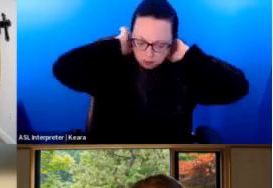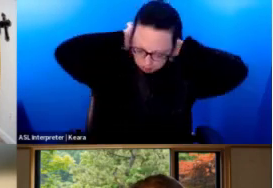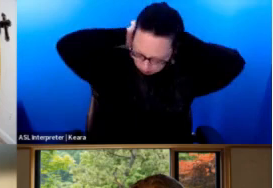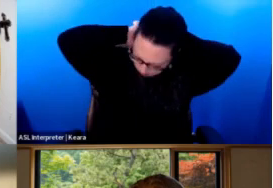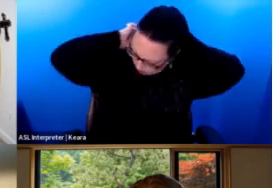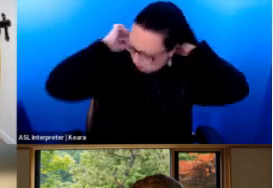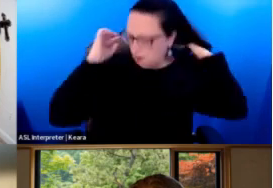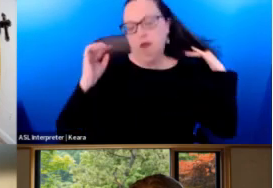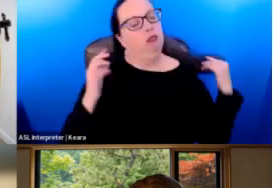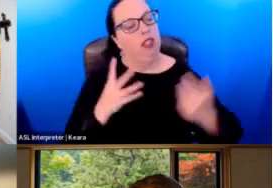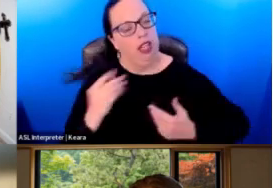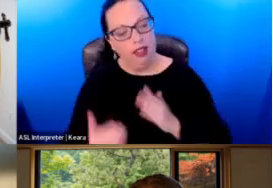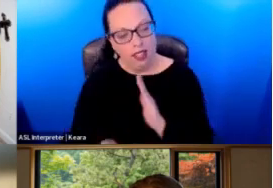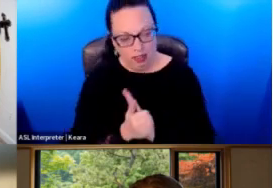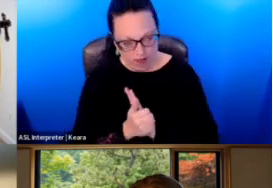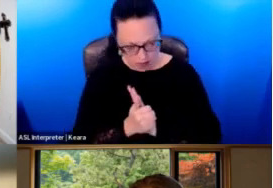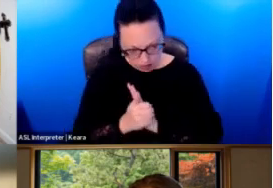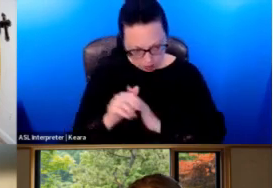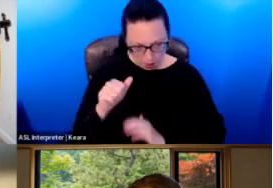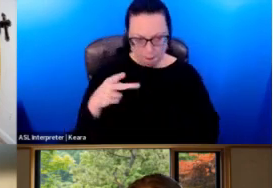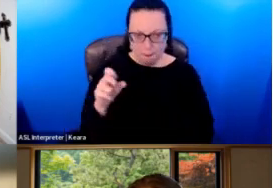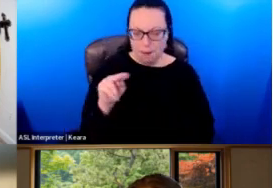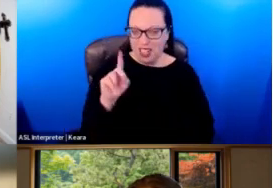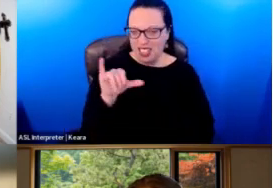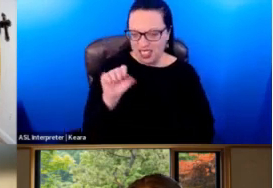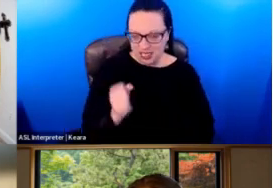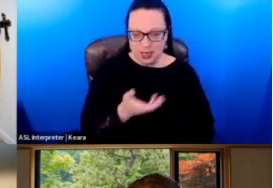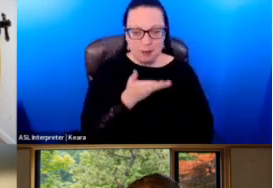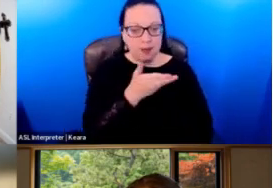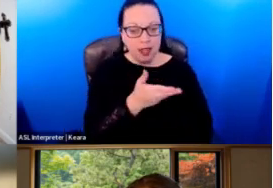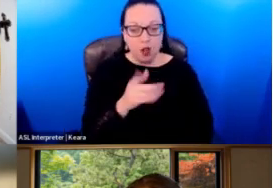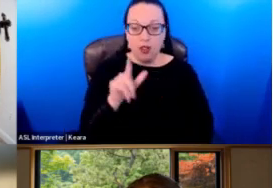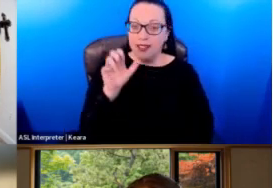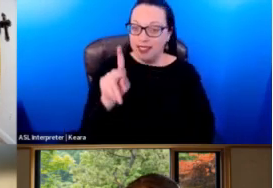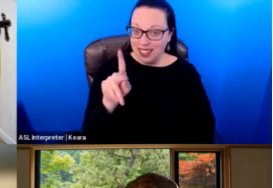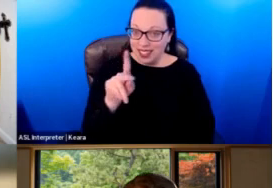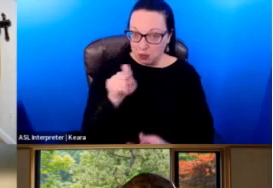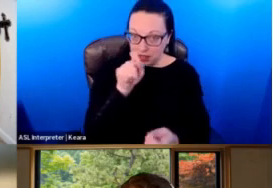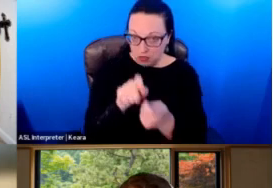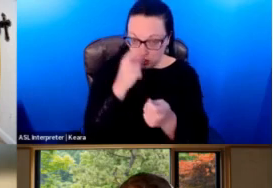that we provide training and technical assistance with. Okay, so we kind of just didn't say,